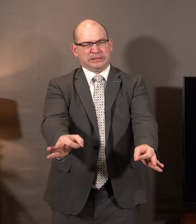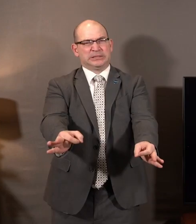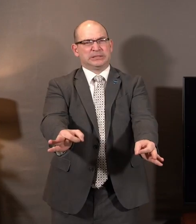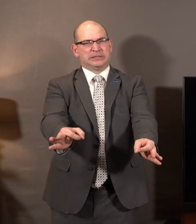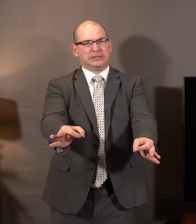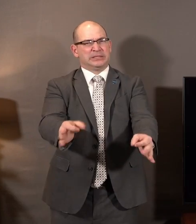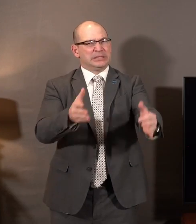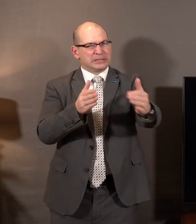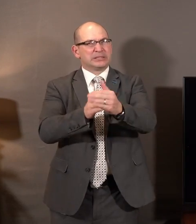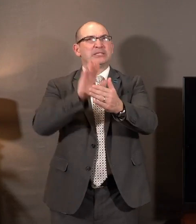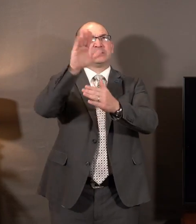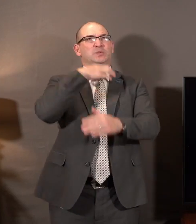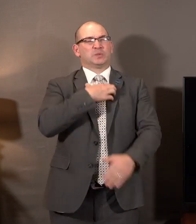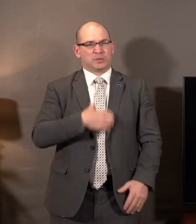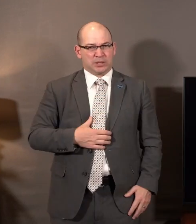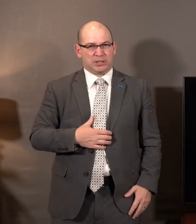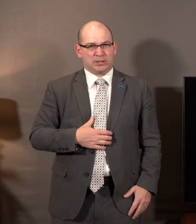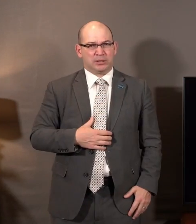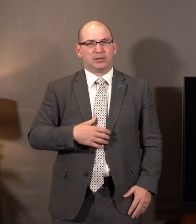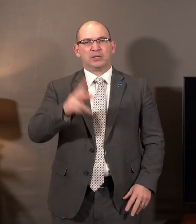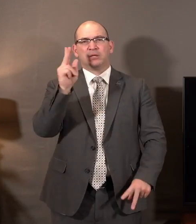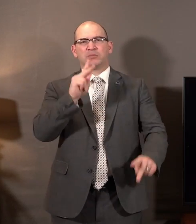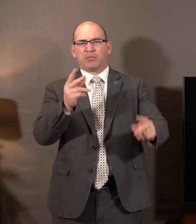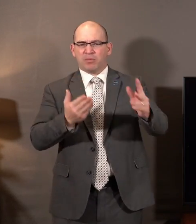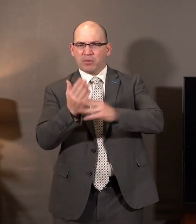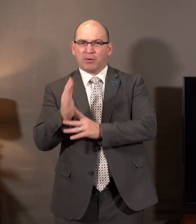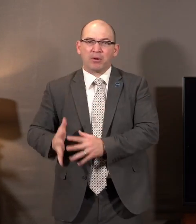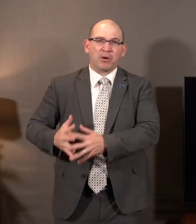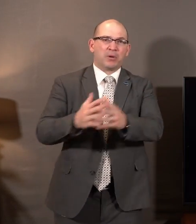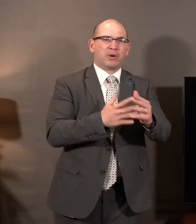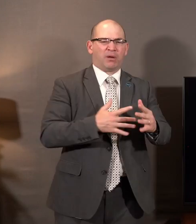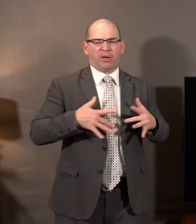the will of God people all over the country are despondent discouraged